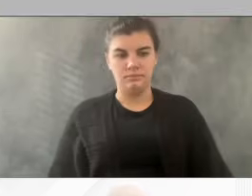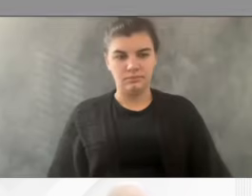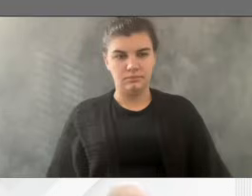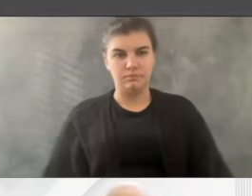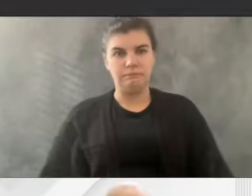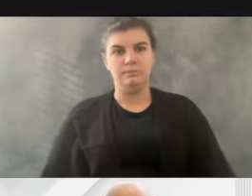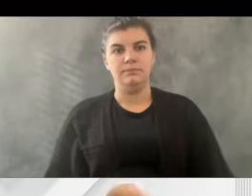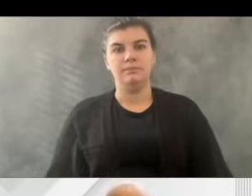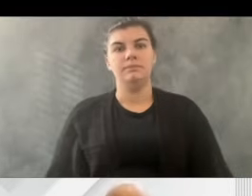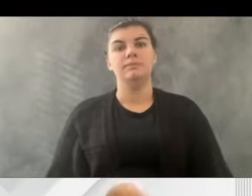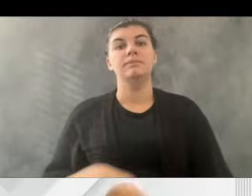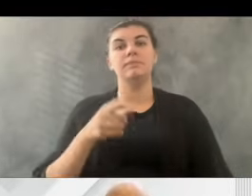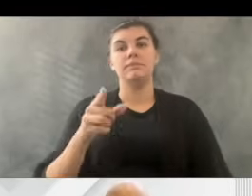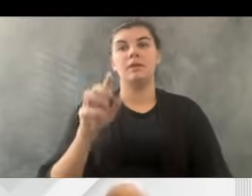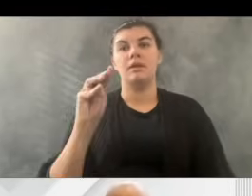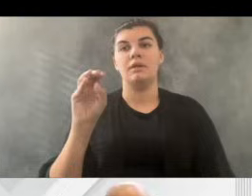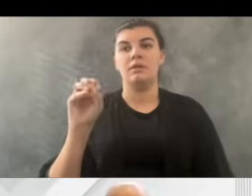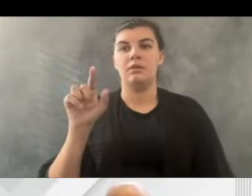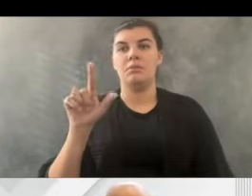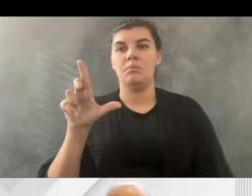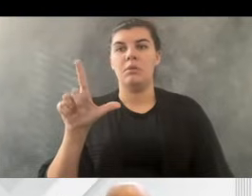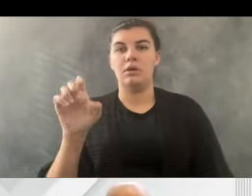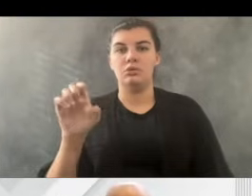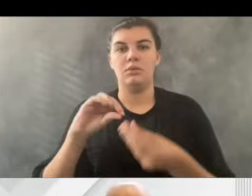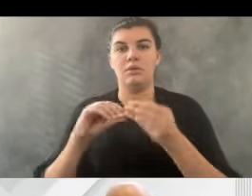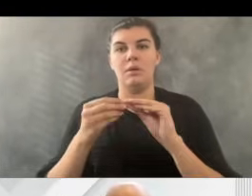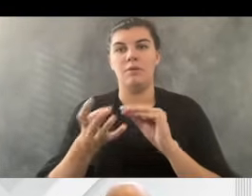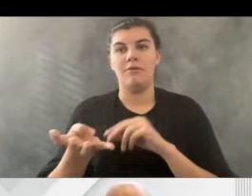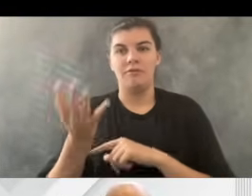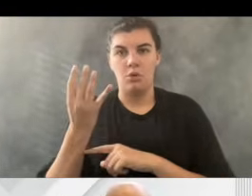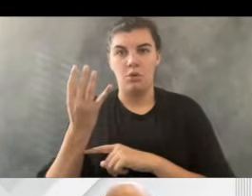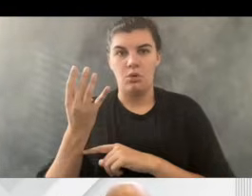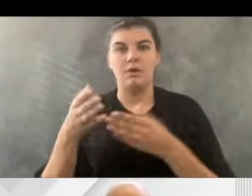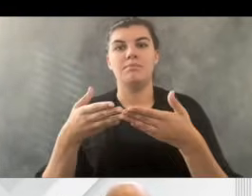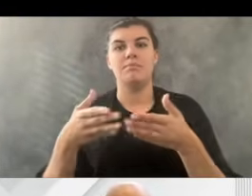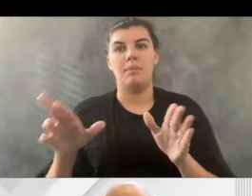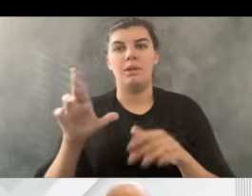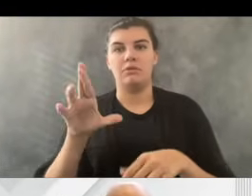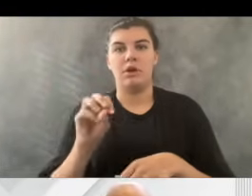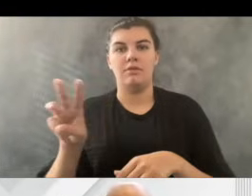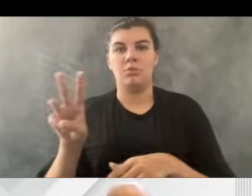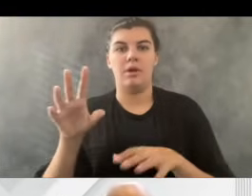This is module 4 of the Public Right-of-Way Accessibility Guidelines training.